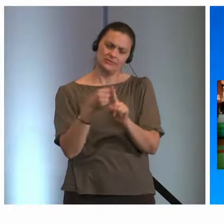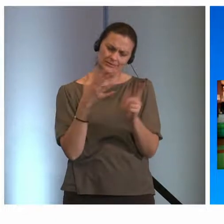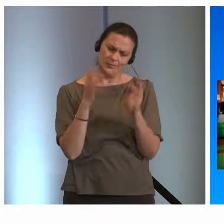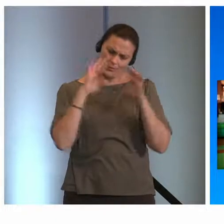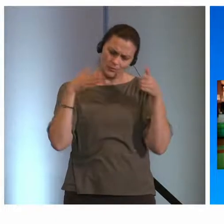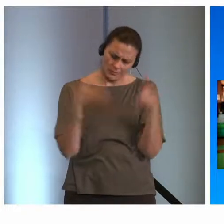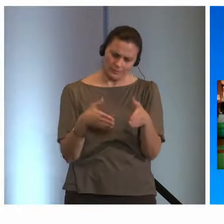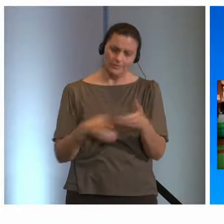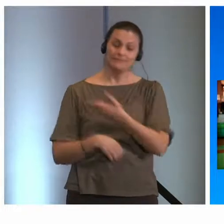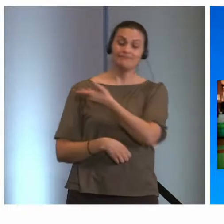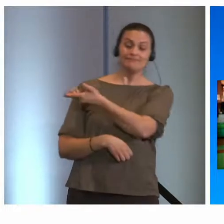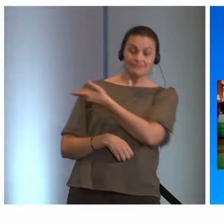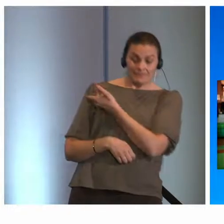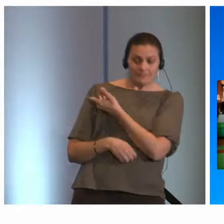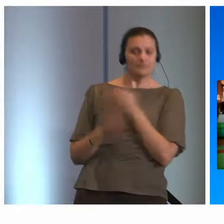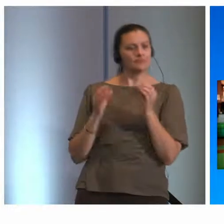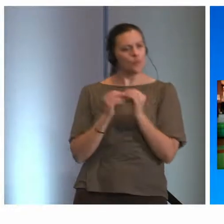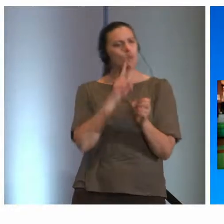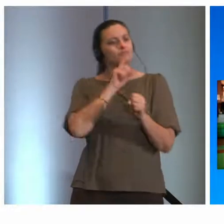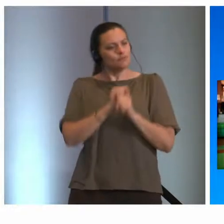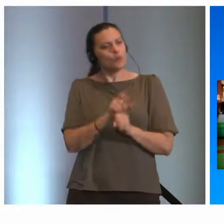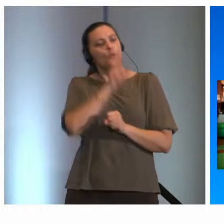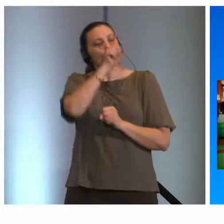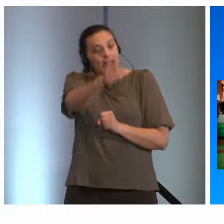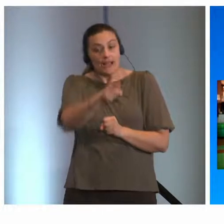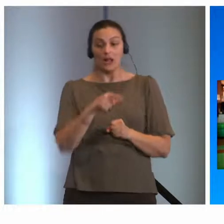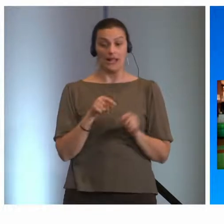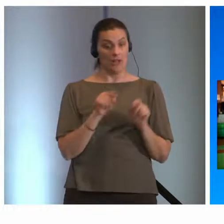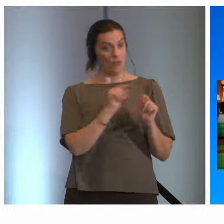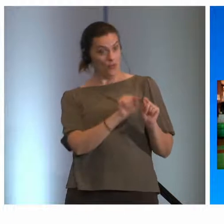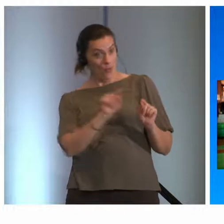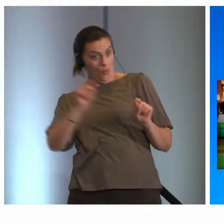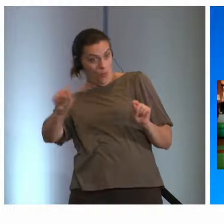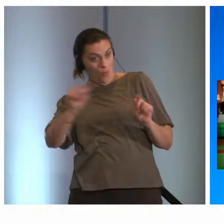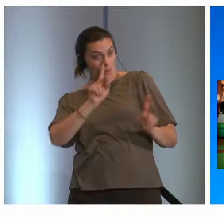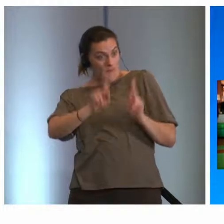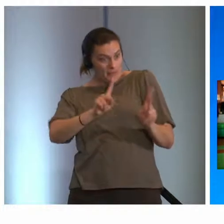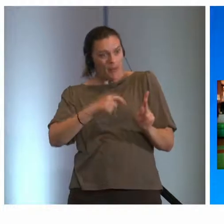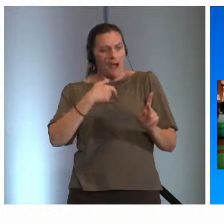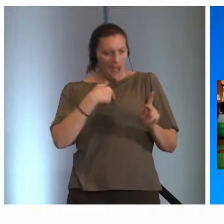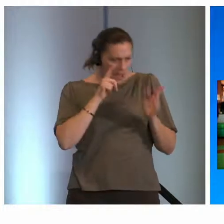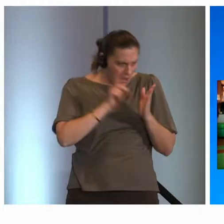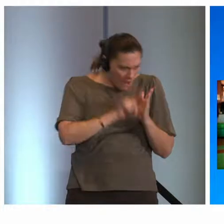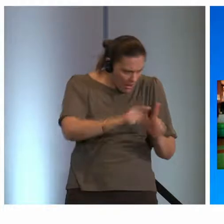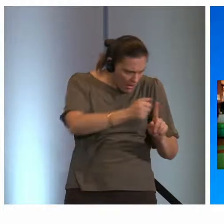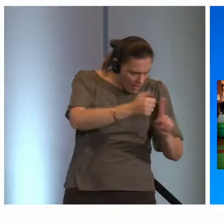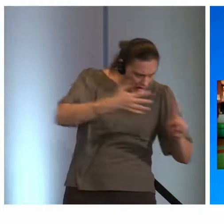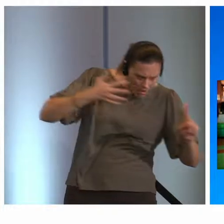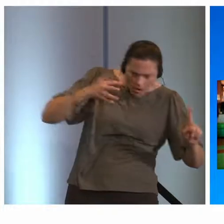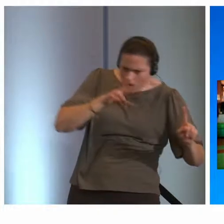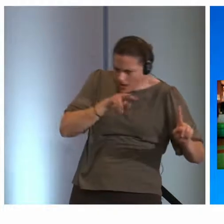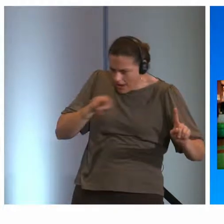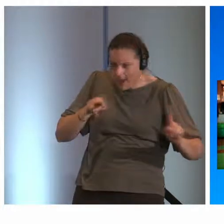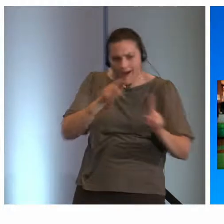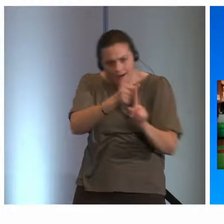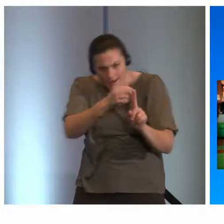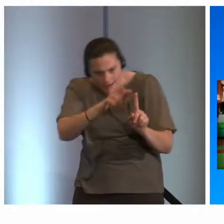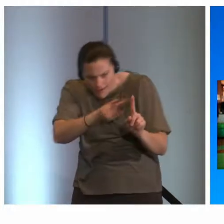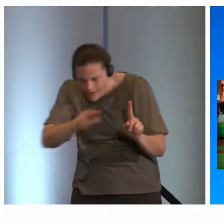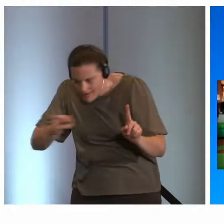representations. And here, we see, more authentic -- explore these models, I saw that they each